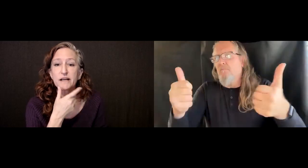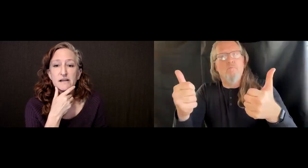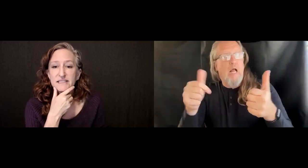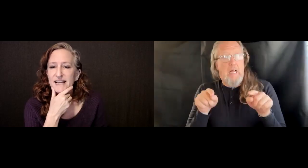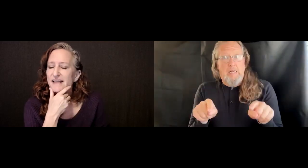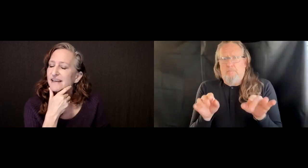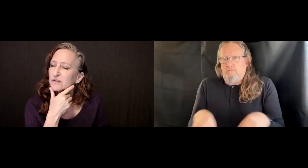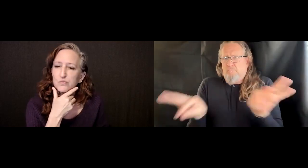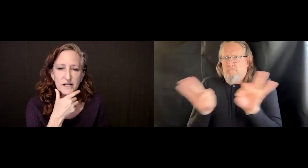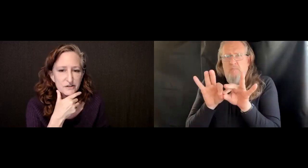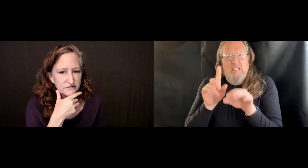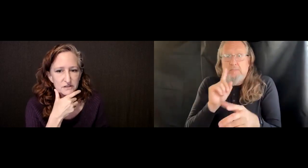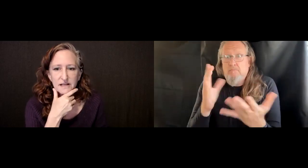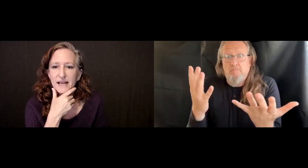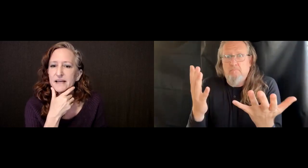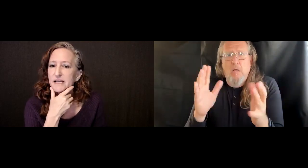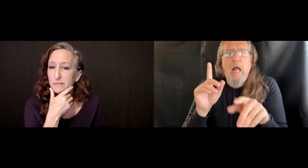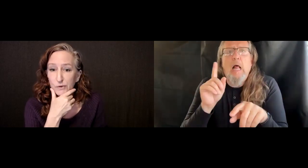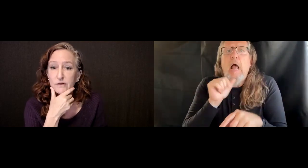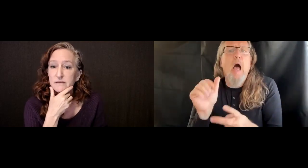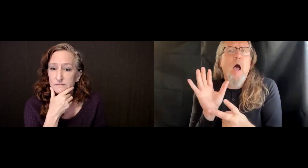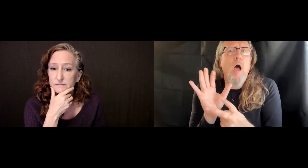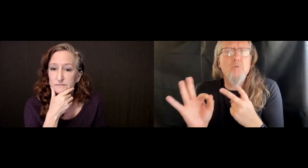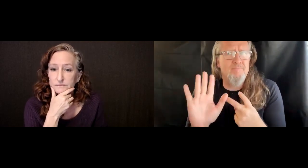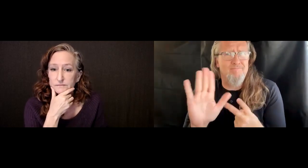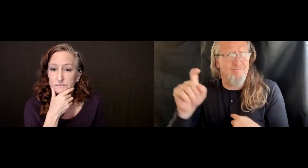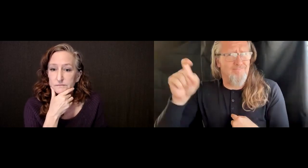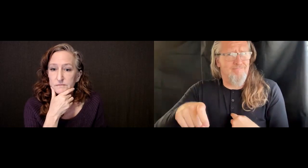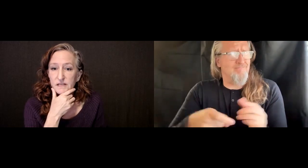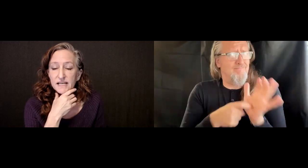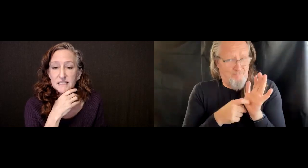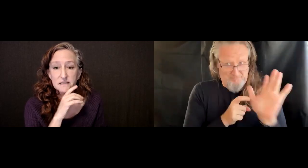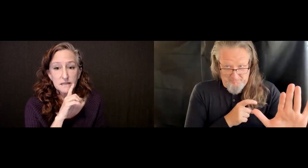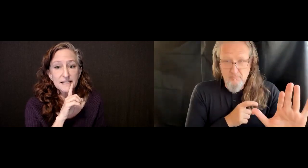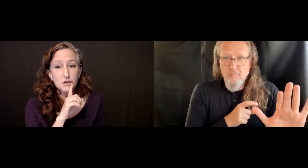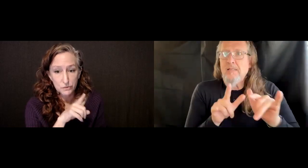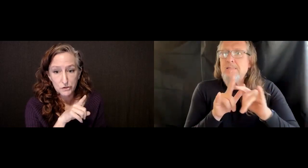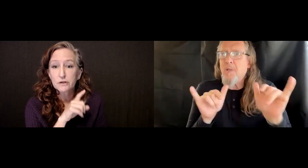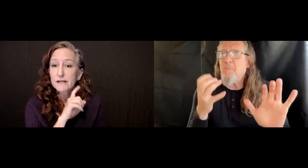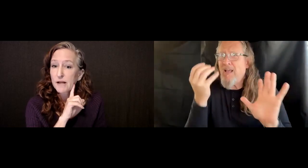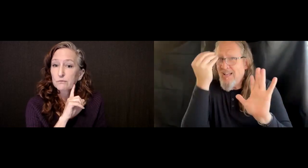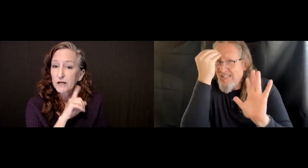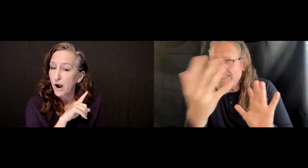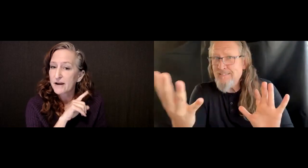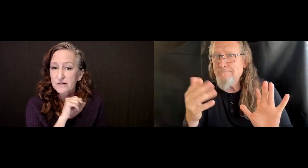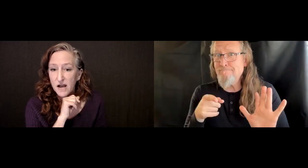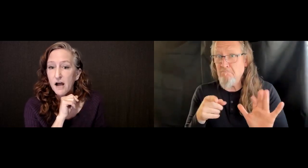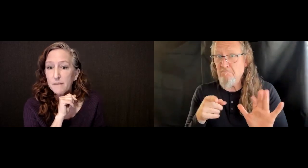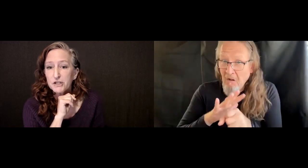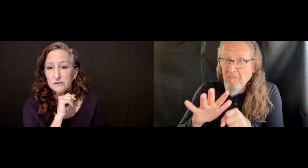That's wonderful and important. It's it's crucial and required not optional.